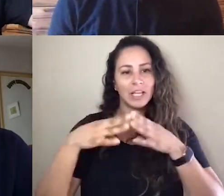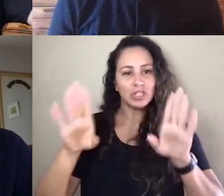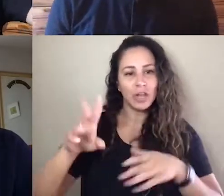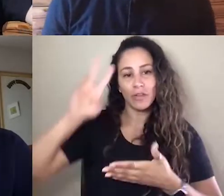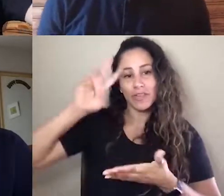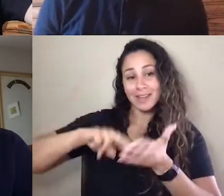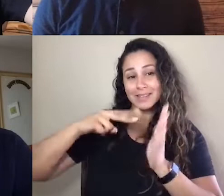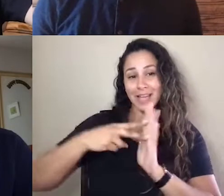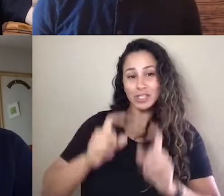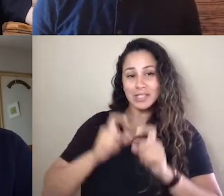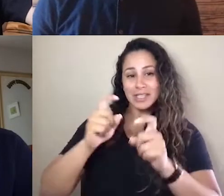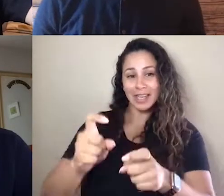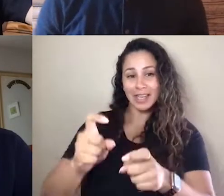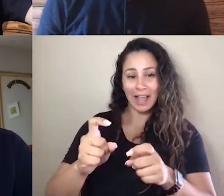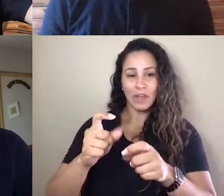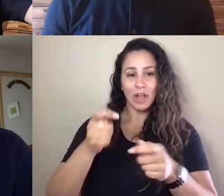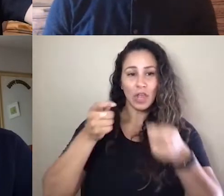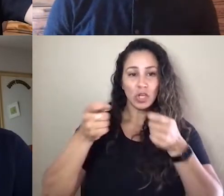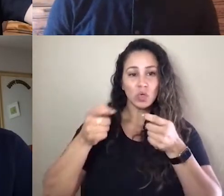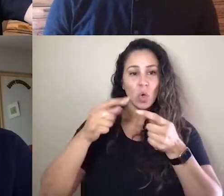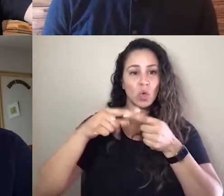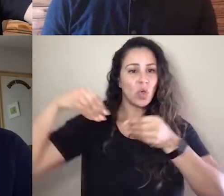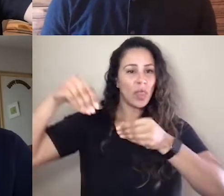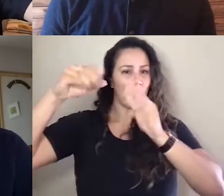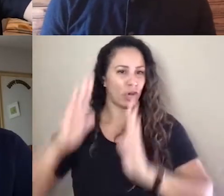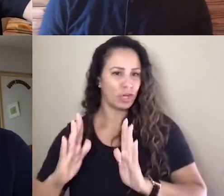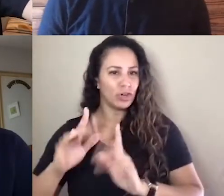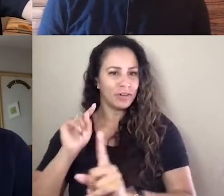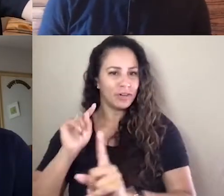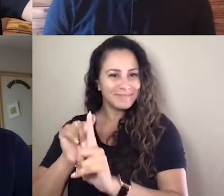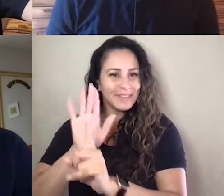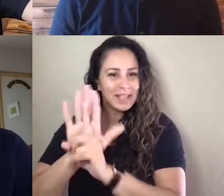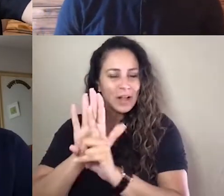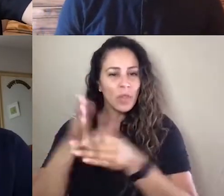THE INTENTION IS TO GIVE THAT CONTROL TO THE MARKETER